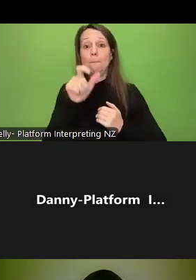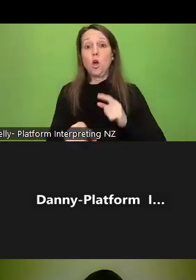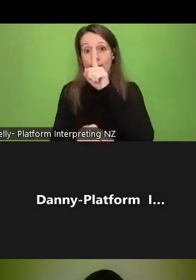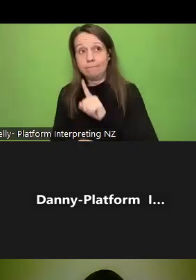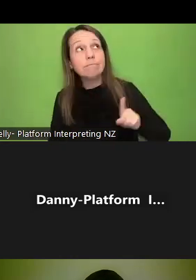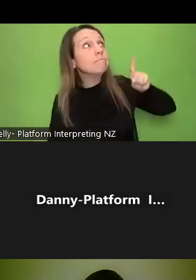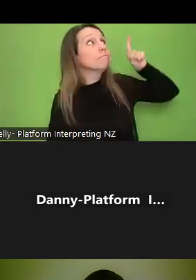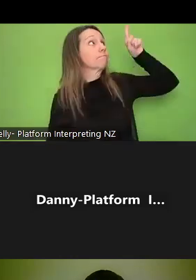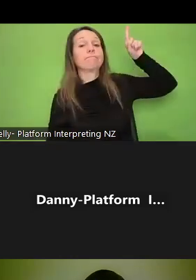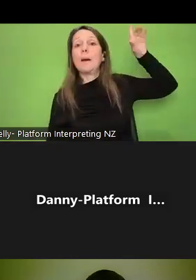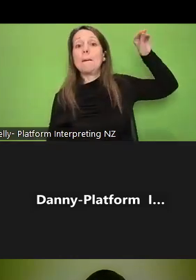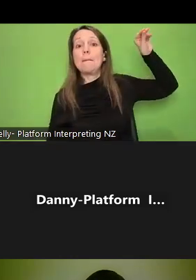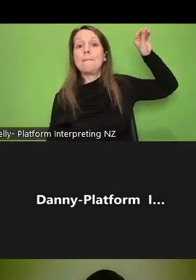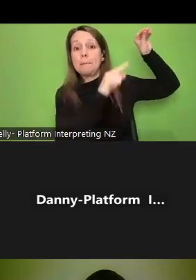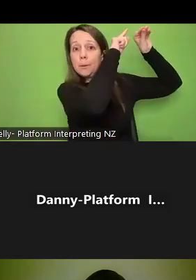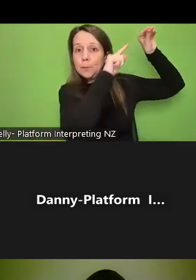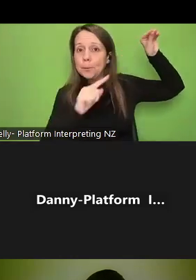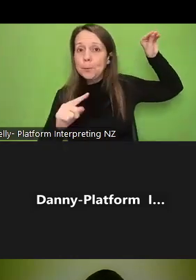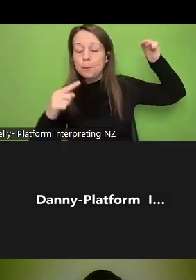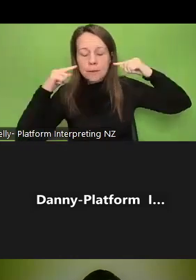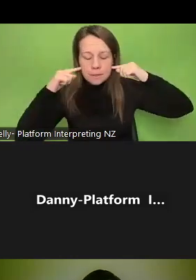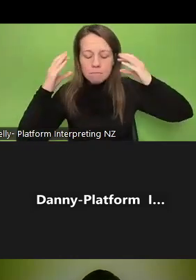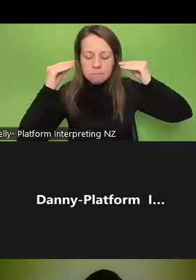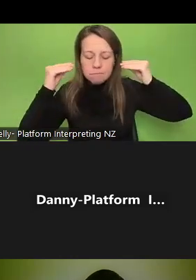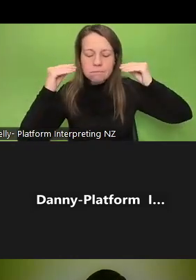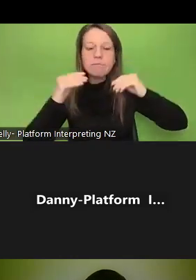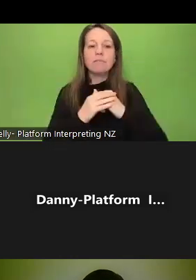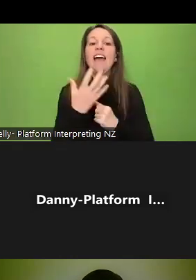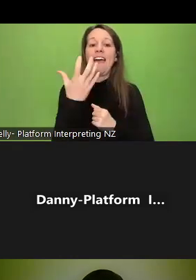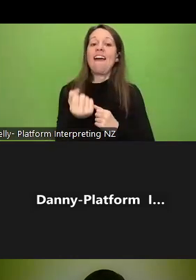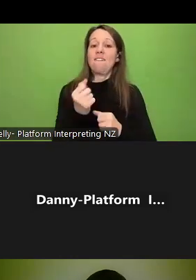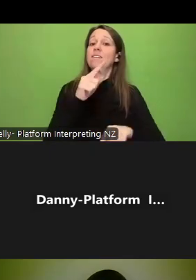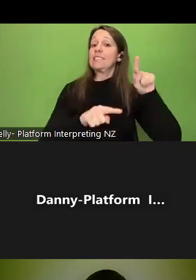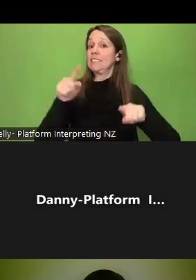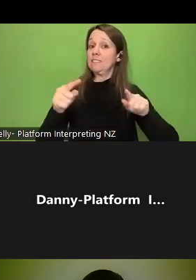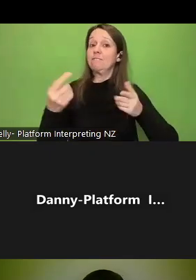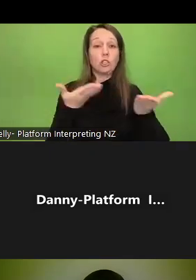and it's provided, by a few different people and services in Aotearoa.